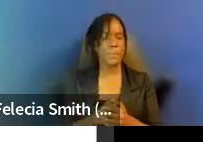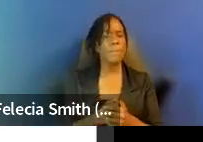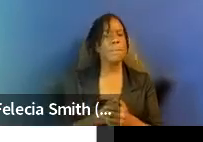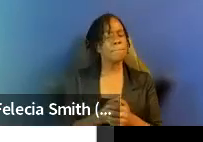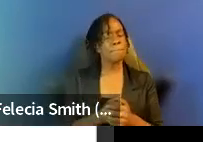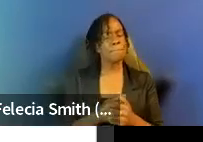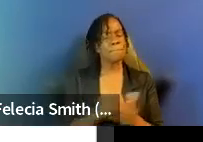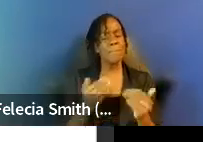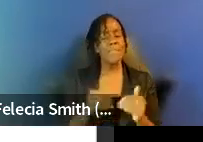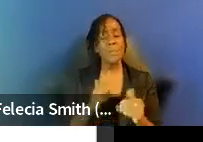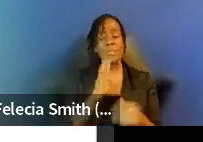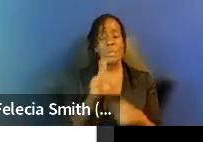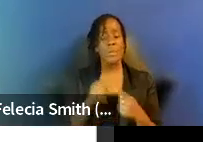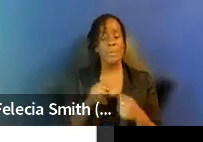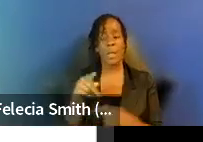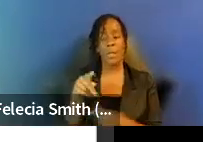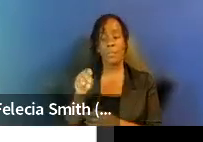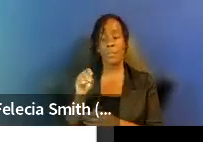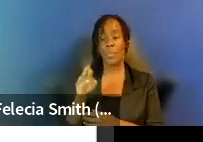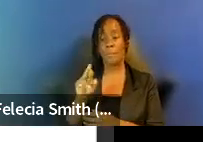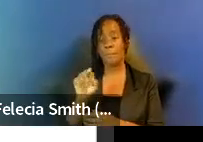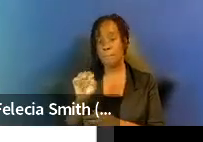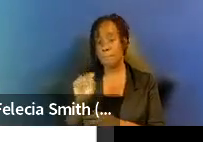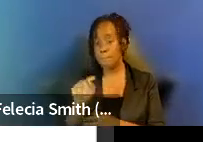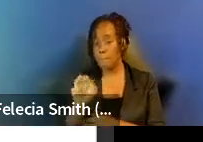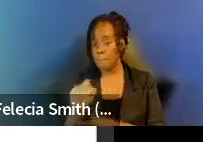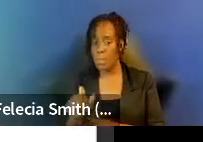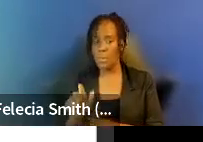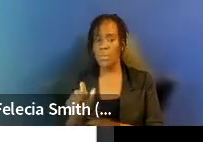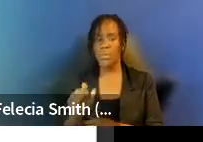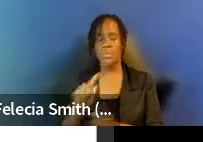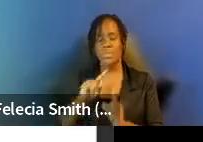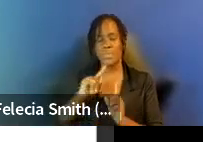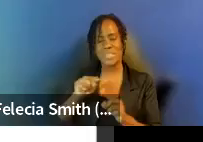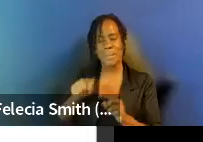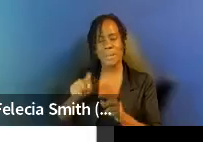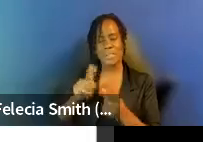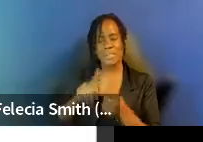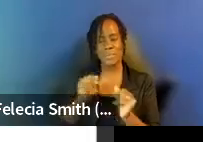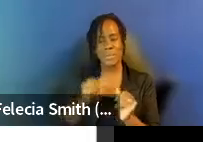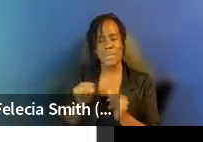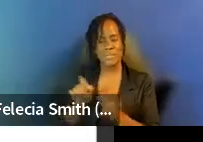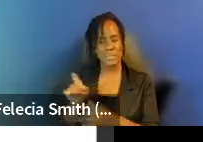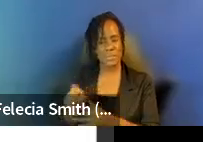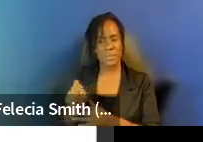one example of what I talked about really early on in terms of functionality that might need